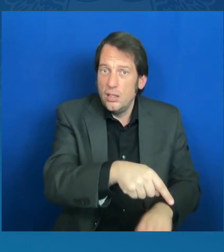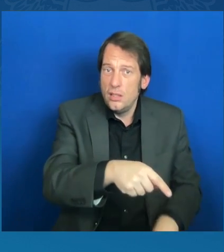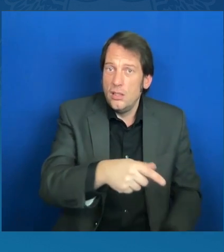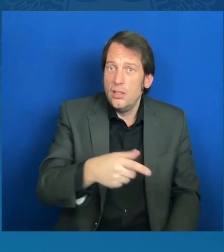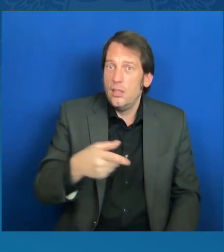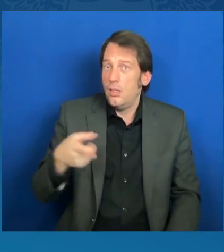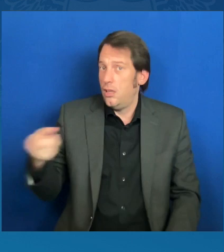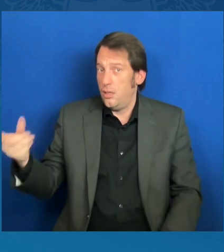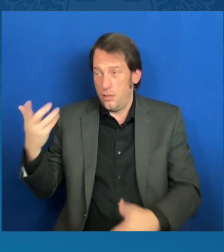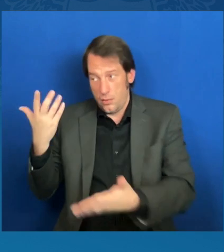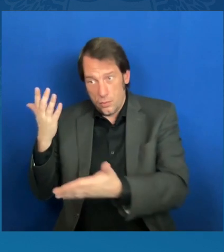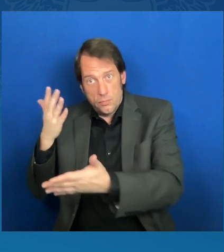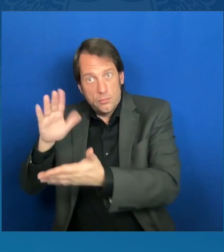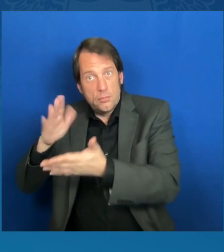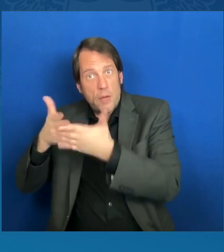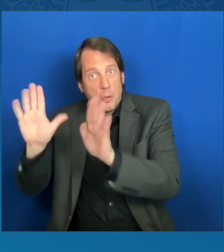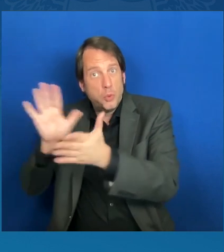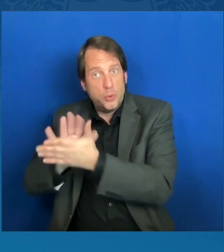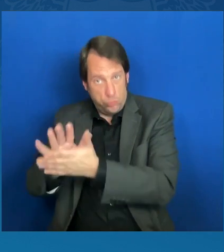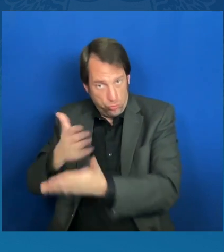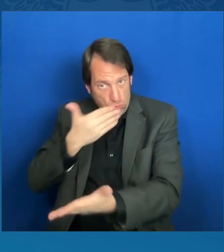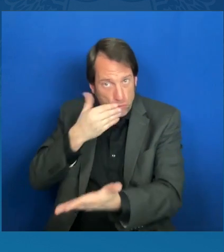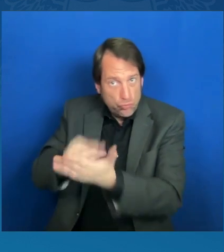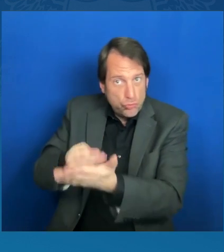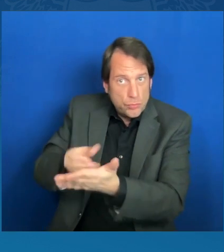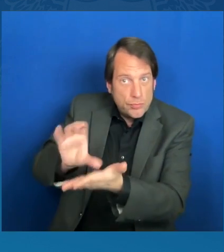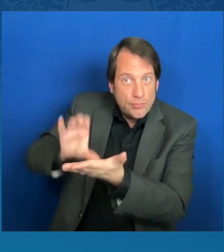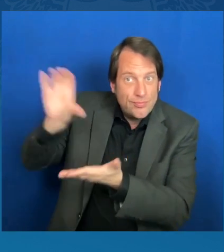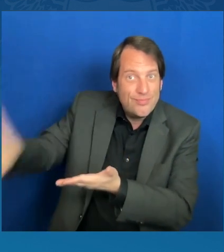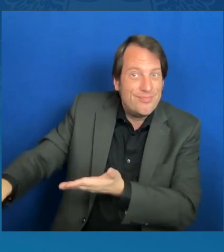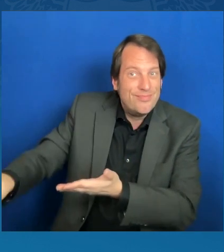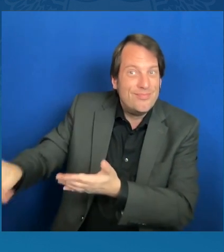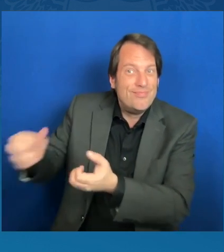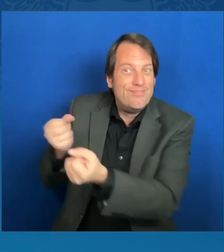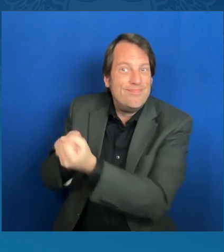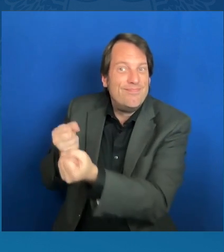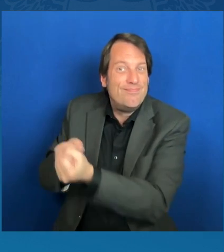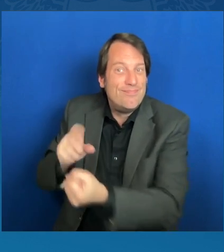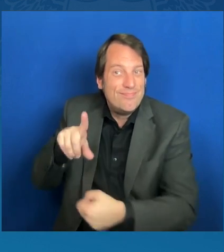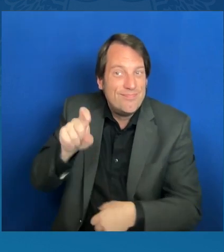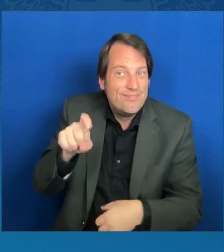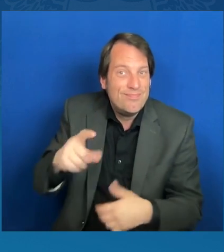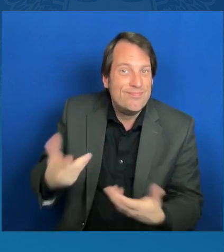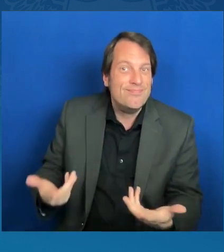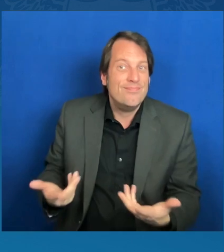What is the level of homeownership in the community? Access to capital for small businesses,